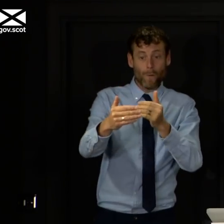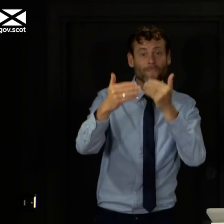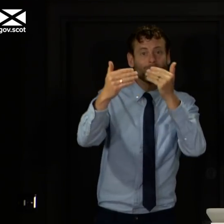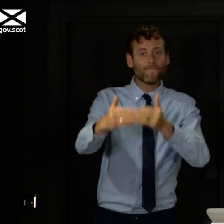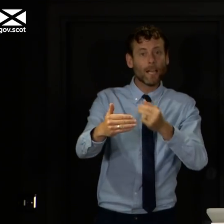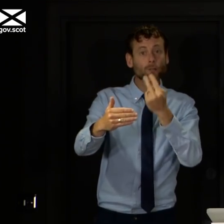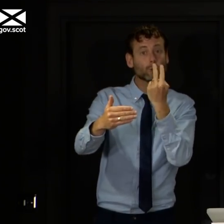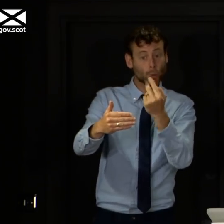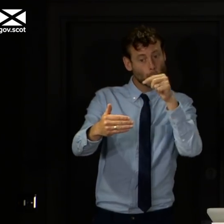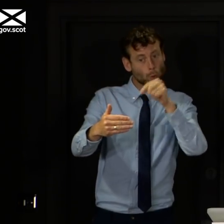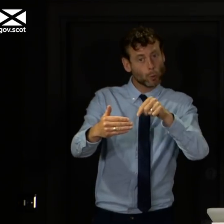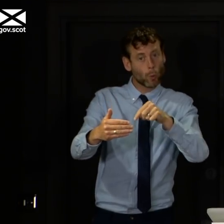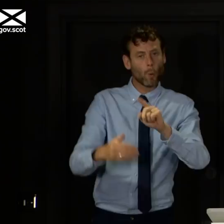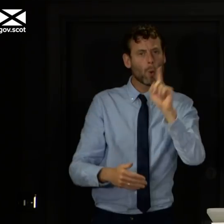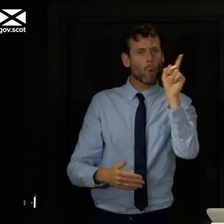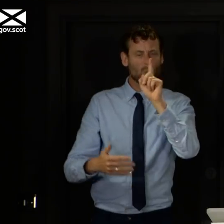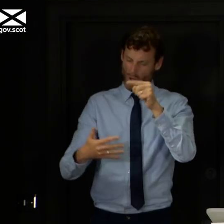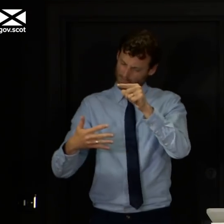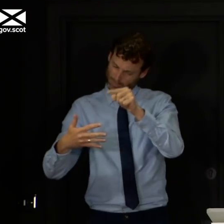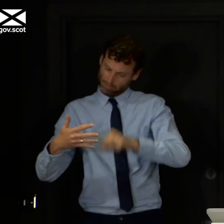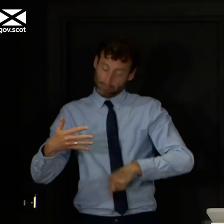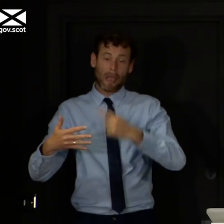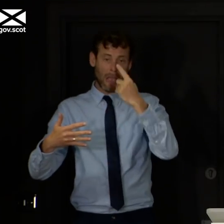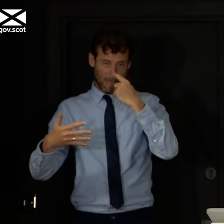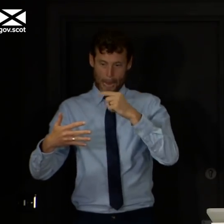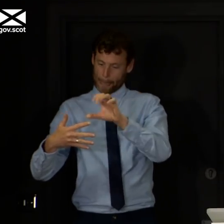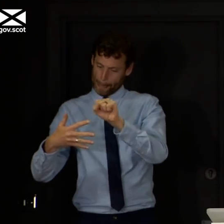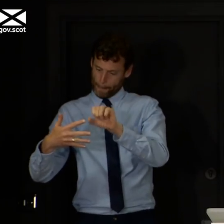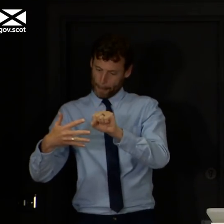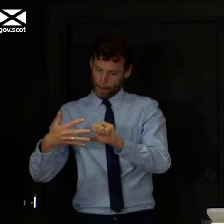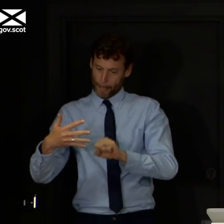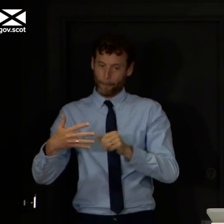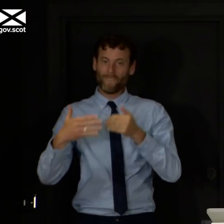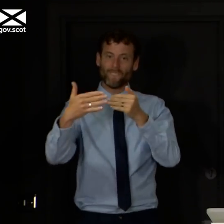basis of the data as it is right now, but will increase the possibility and the likelihood